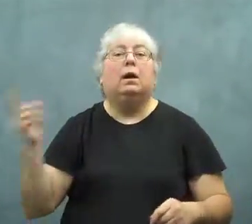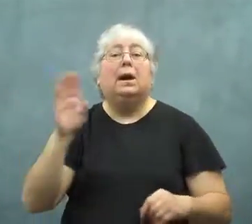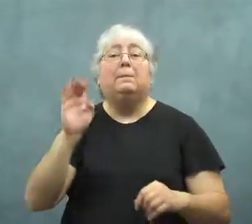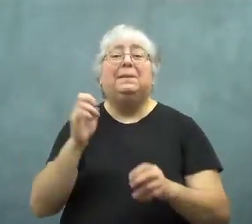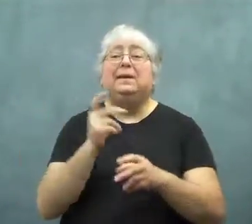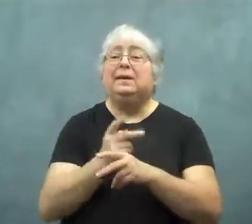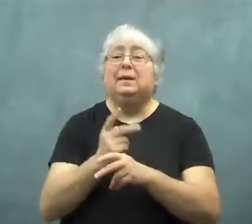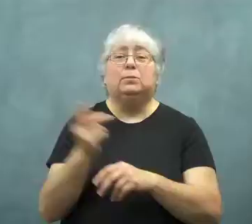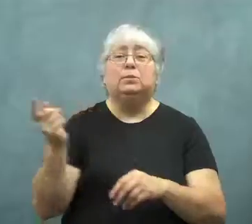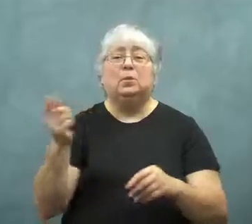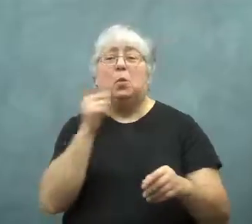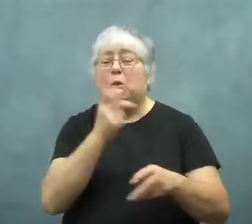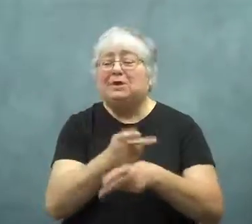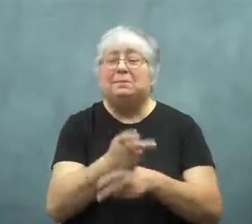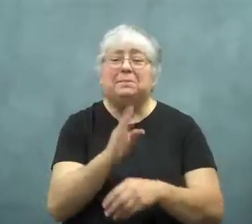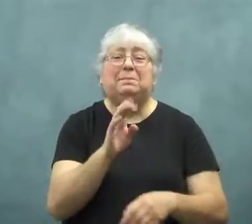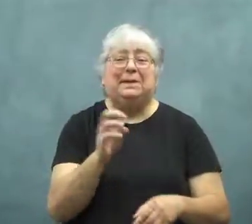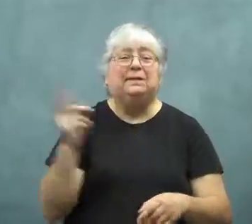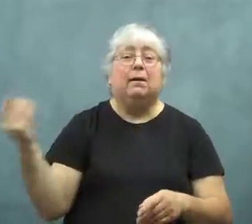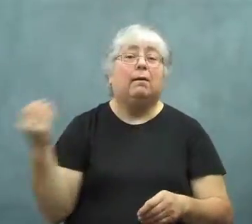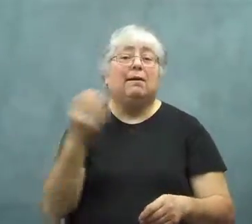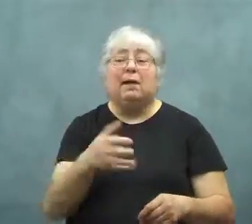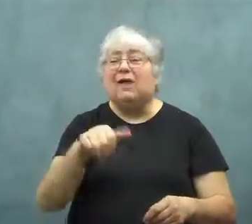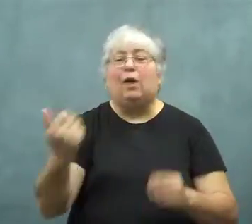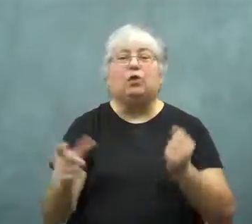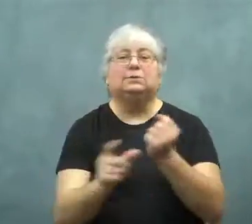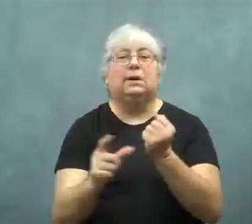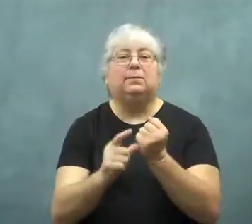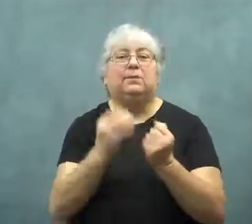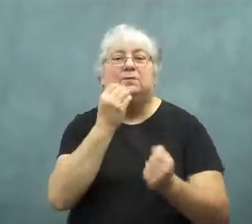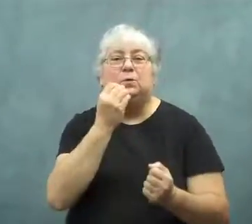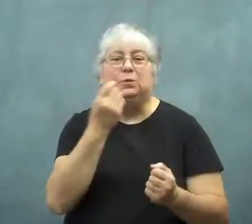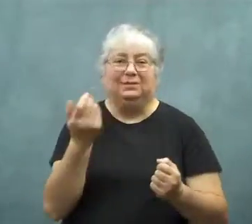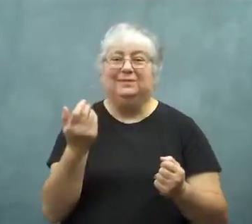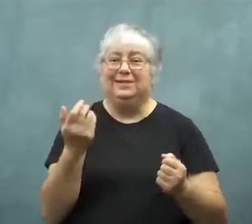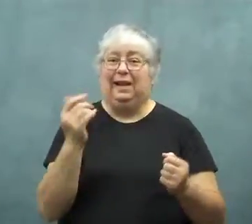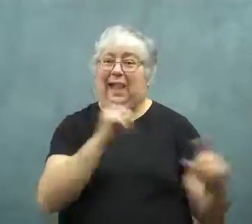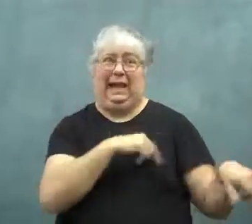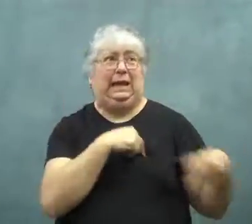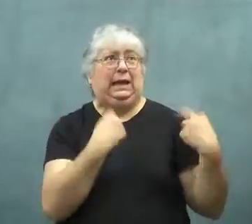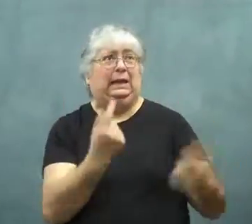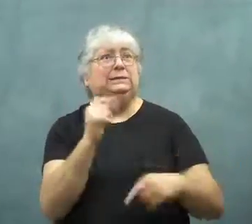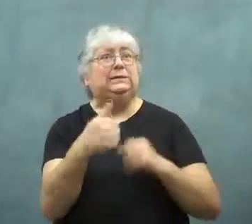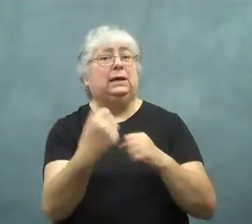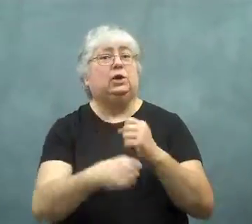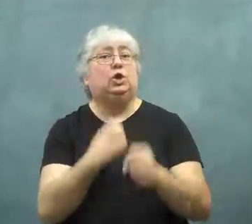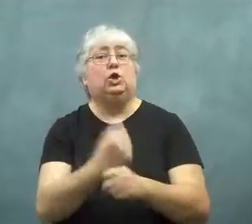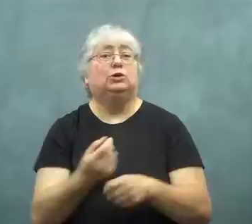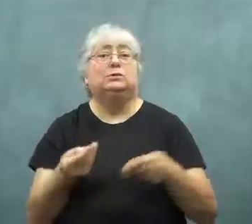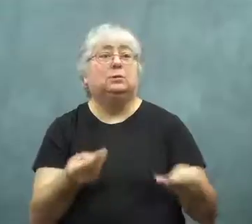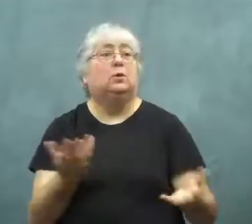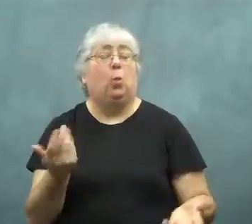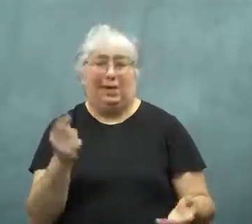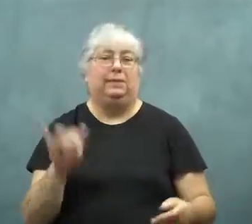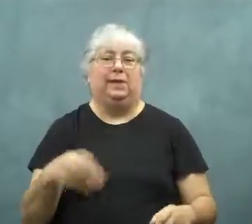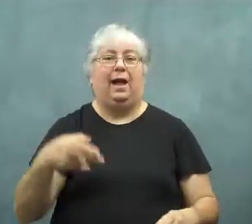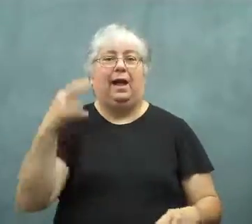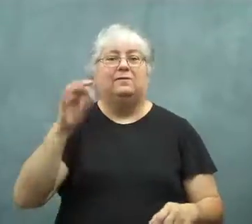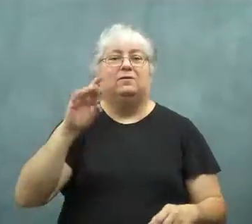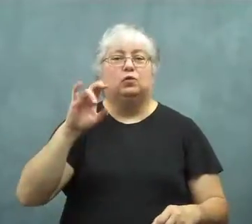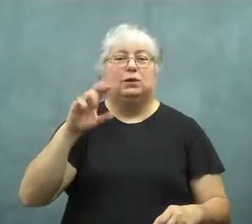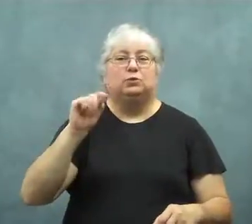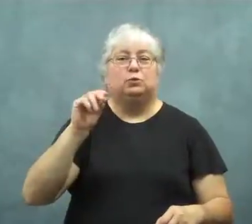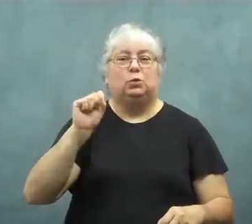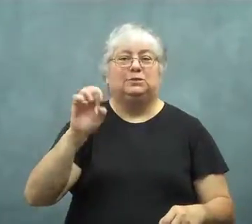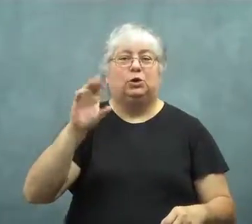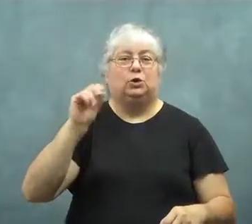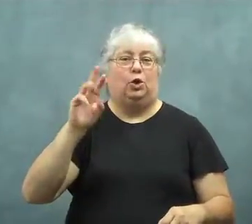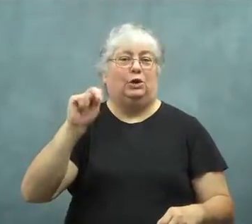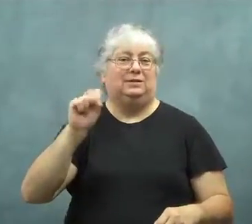The beekeepers will provide a subsitute.